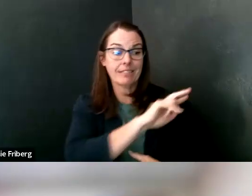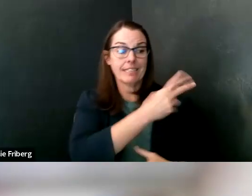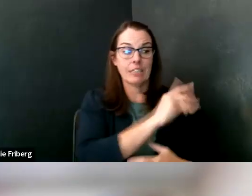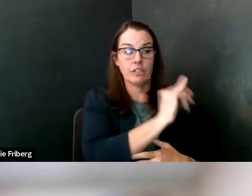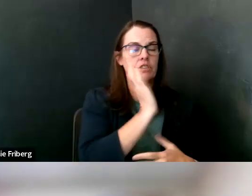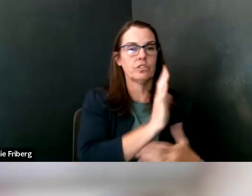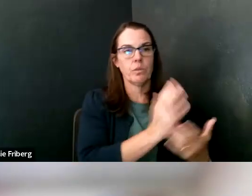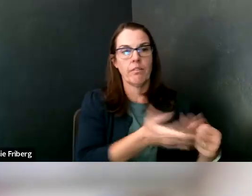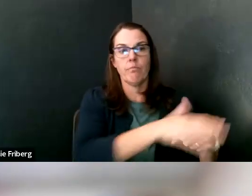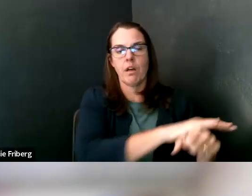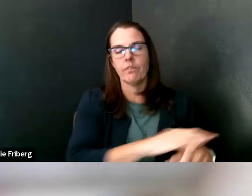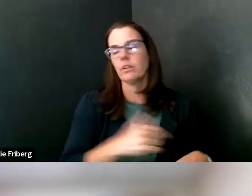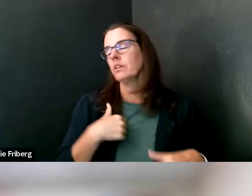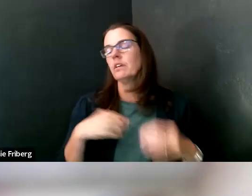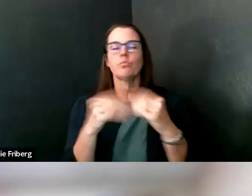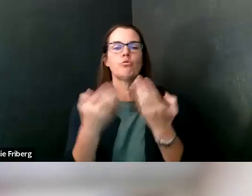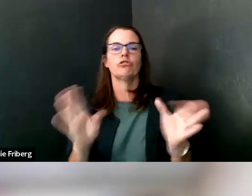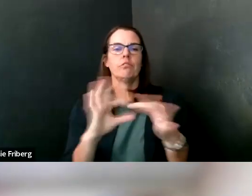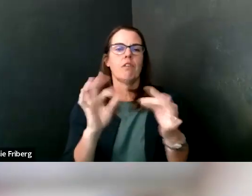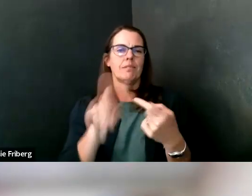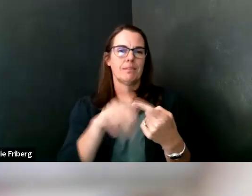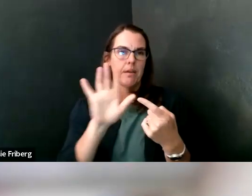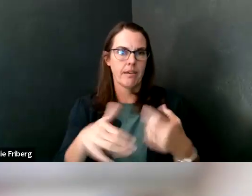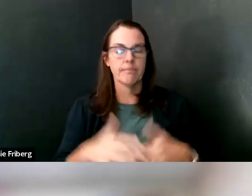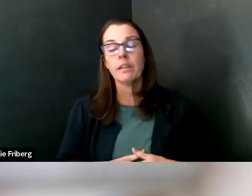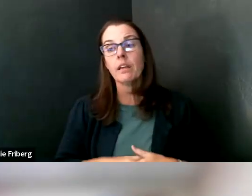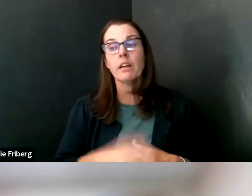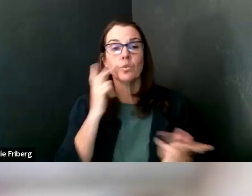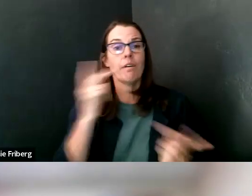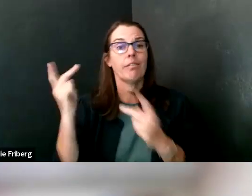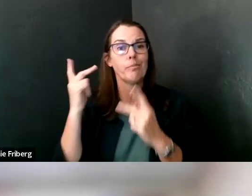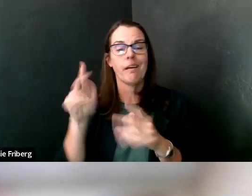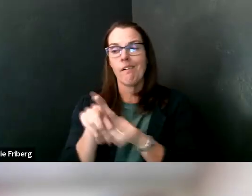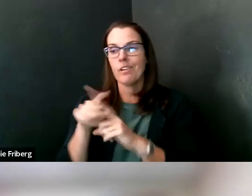I just want to make general comments about this. I also look back at companies that I work for that I